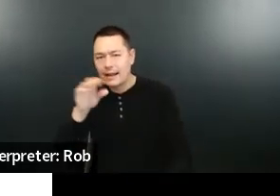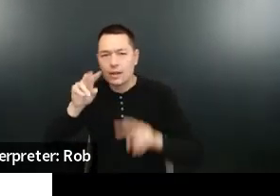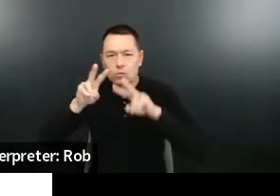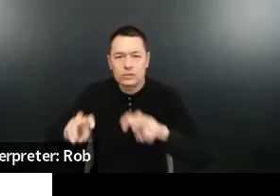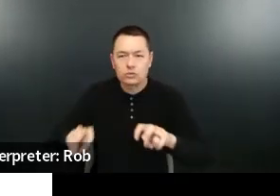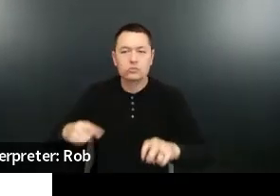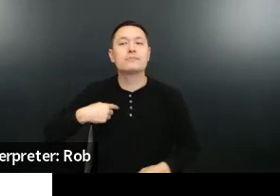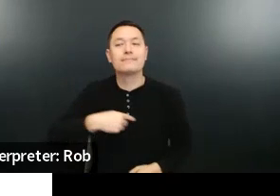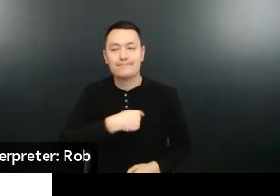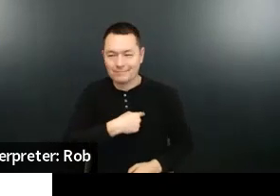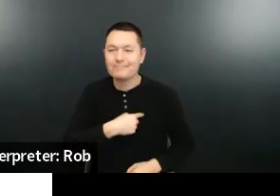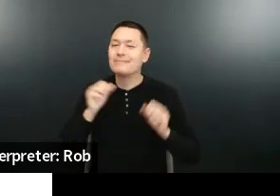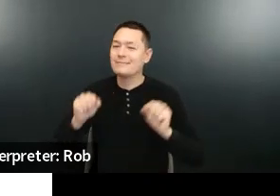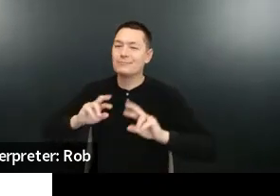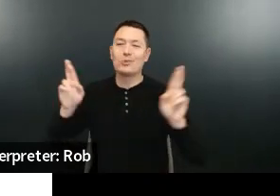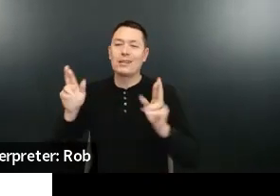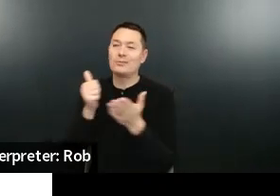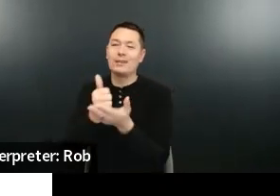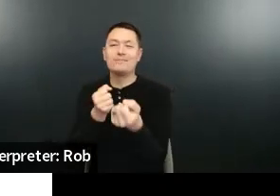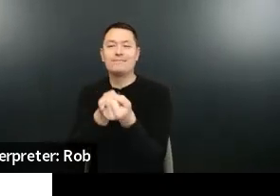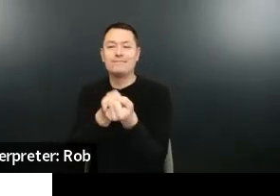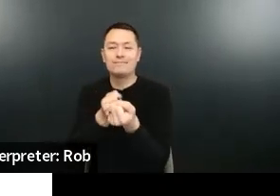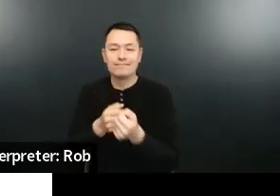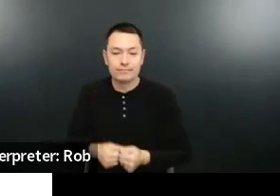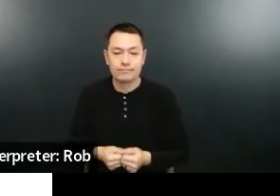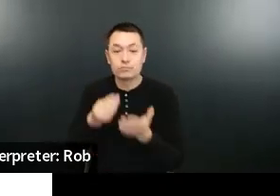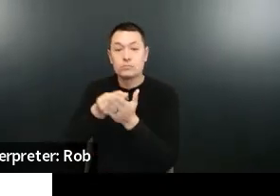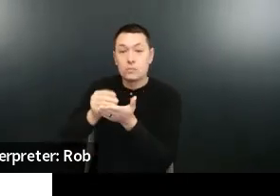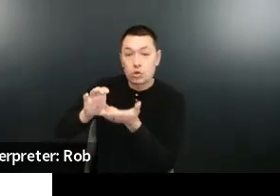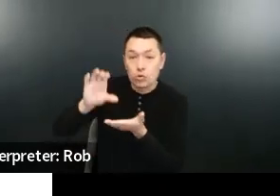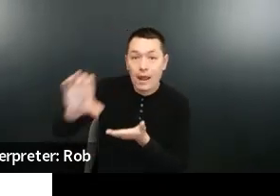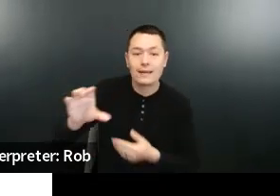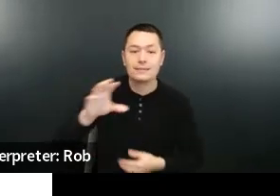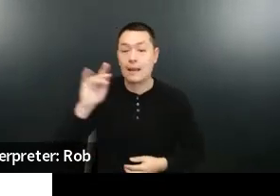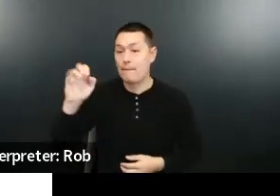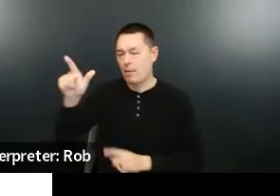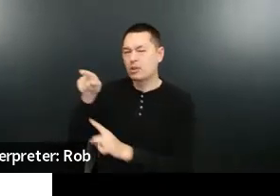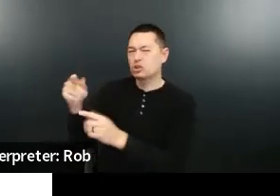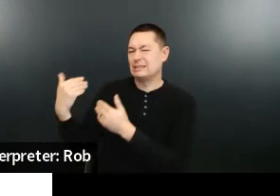We certainly can do that. Grant Maribel, specifically assigned to working on grant stuff.